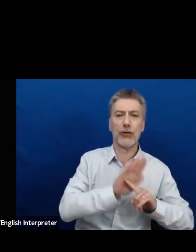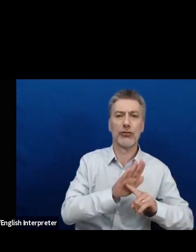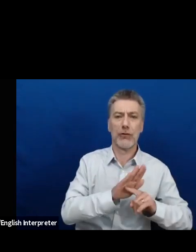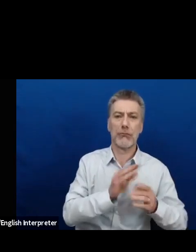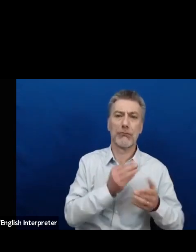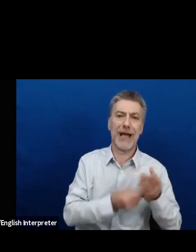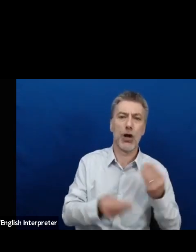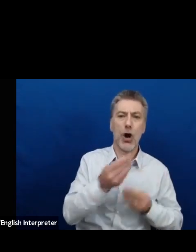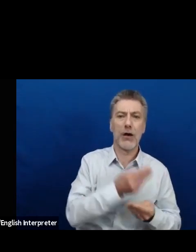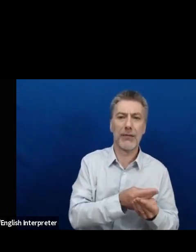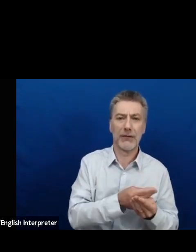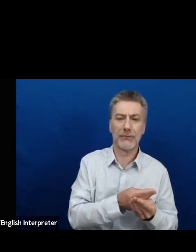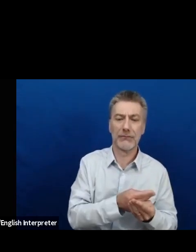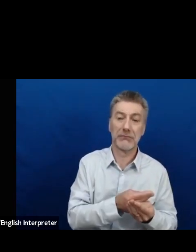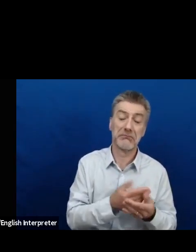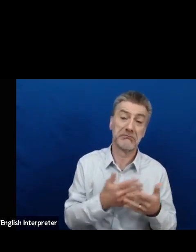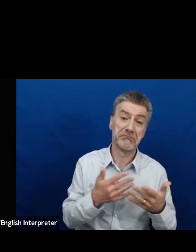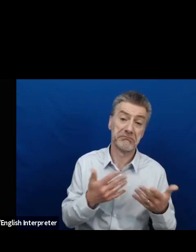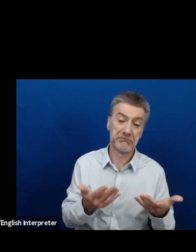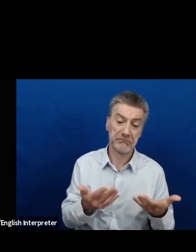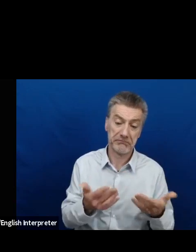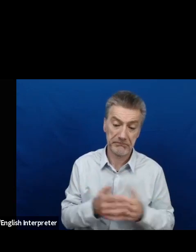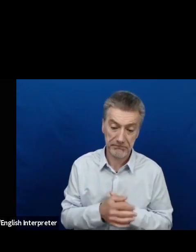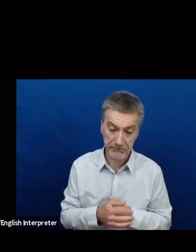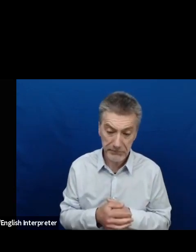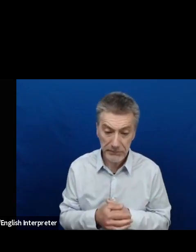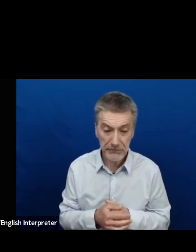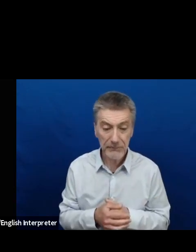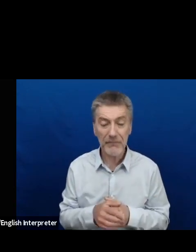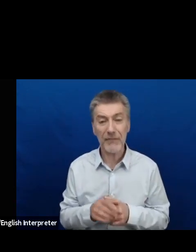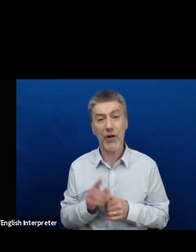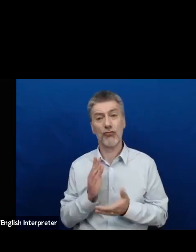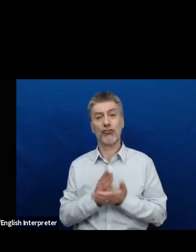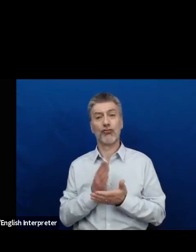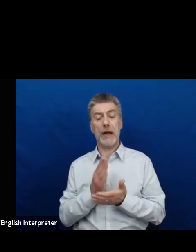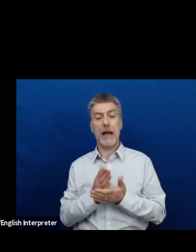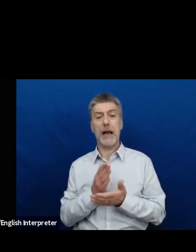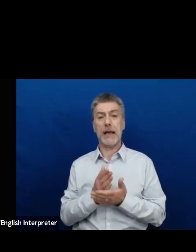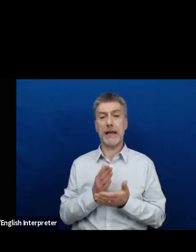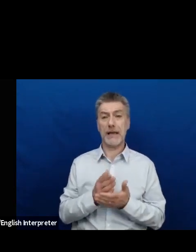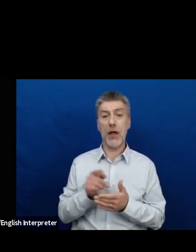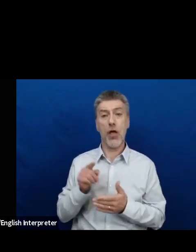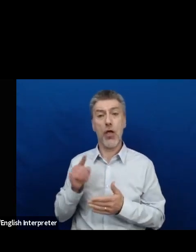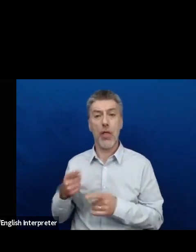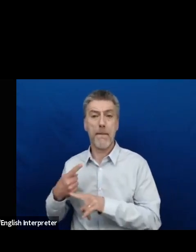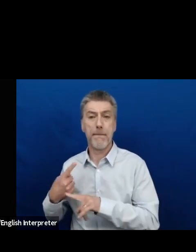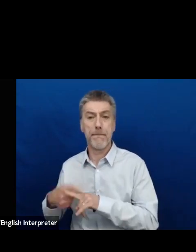inequalities given that the taxes the paid were not spent in the